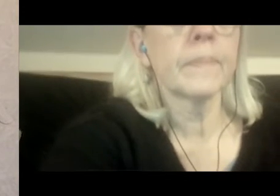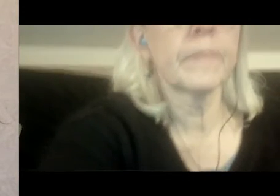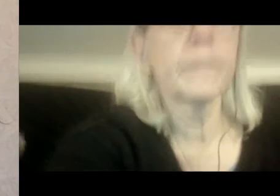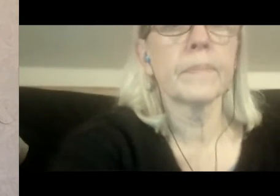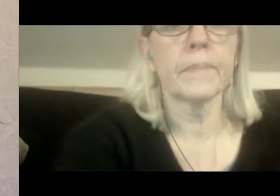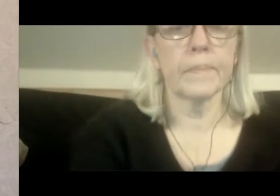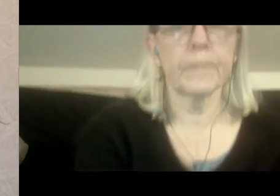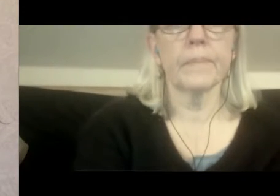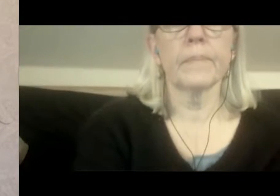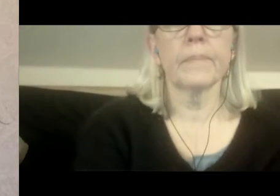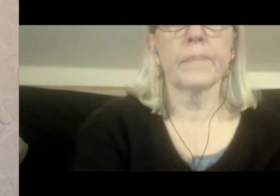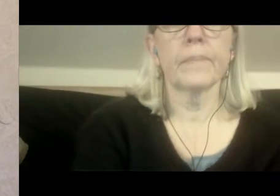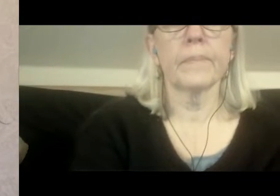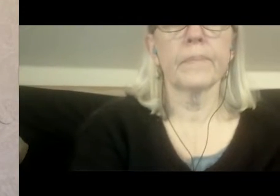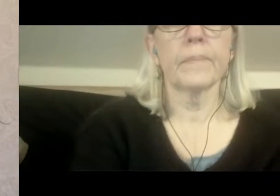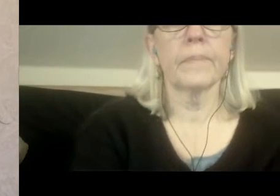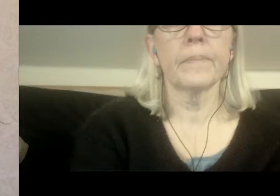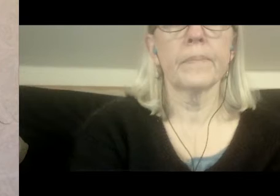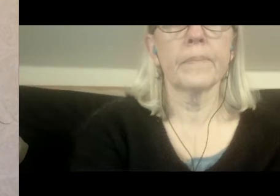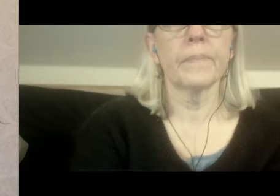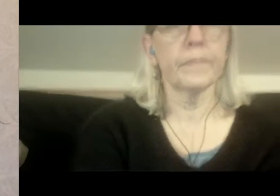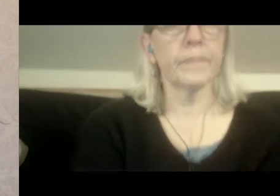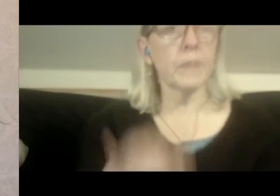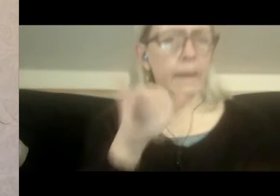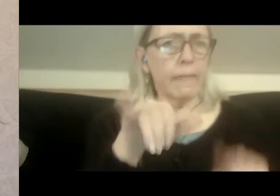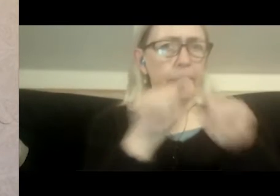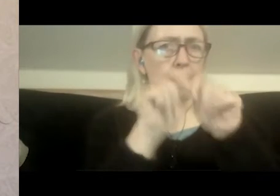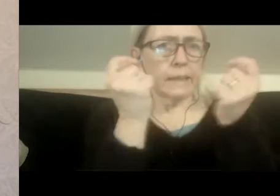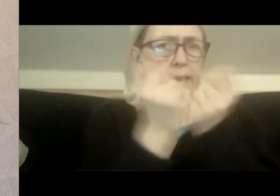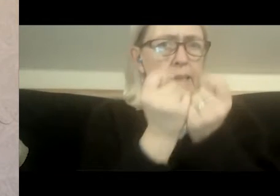find ways to continue to support faculty, students, and researchers